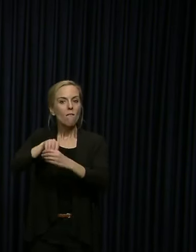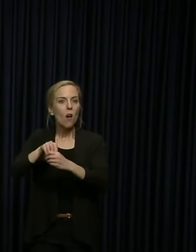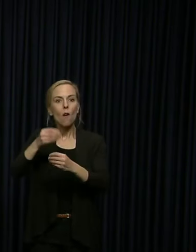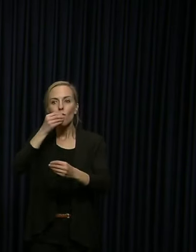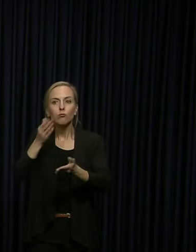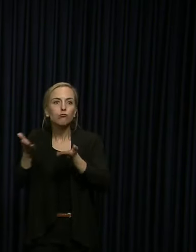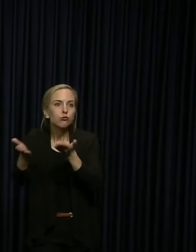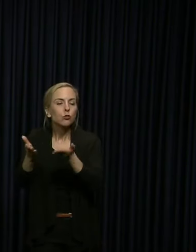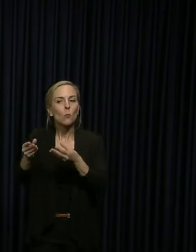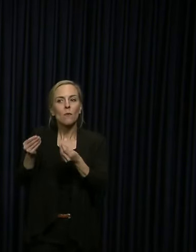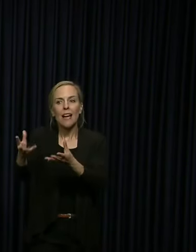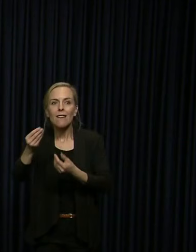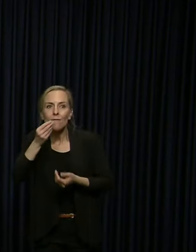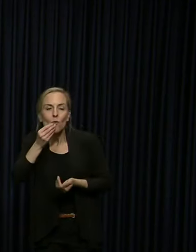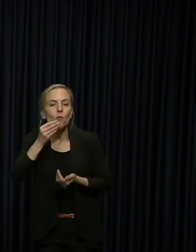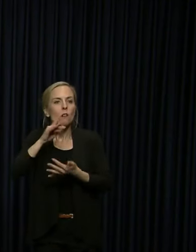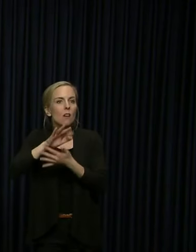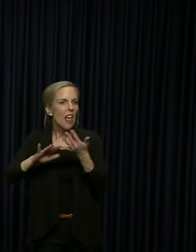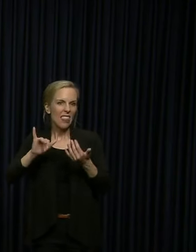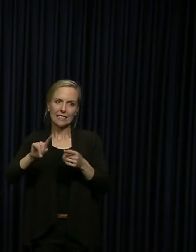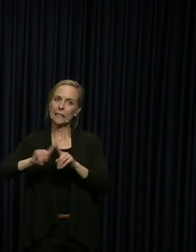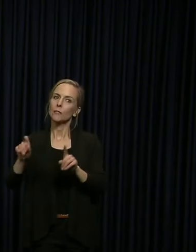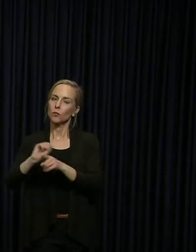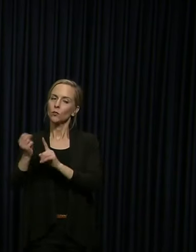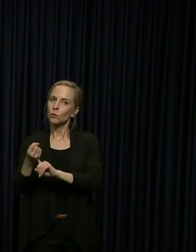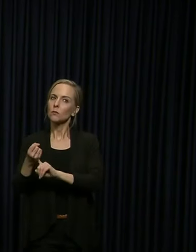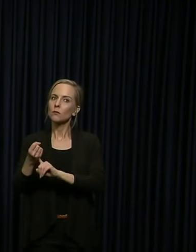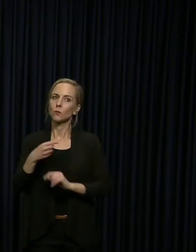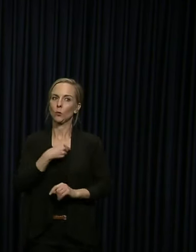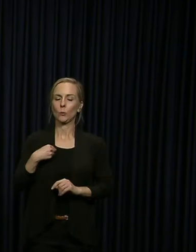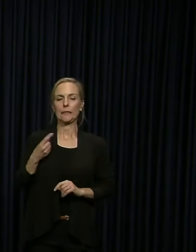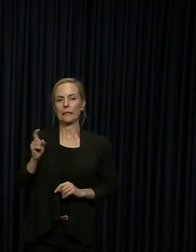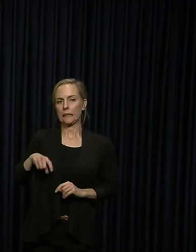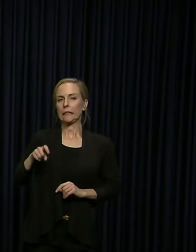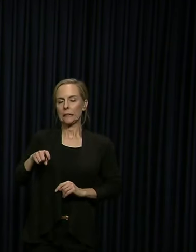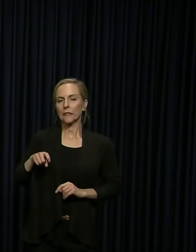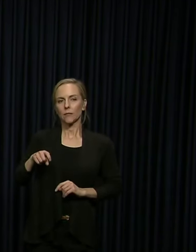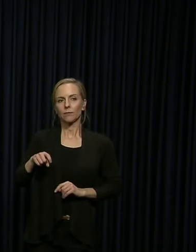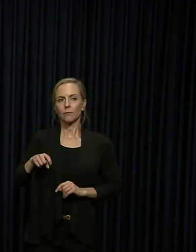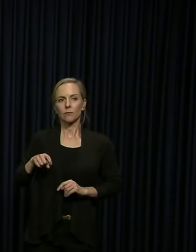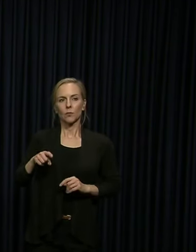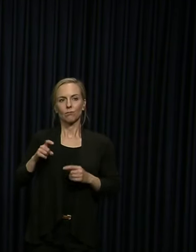ANOTHER. OKAY. DO YOUR ORDERS LIMITING TRAVEL TO AND FROM KENTUCKY RESTRICT